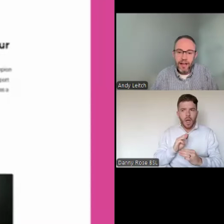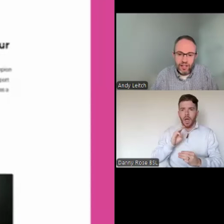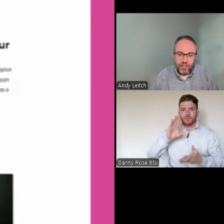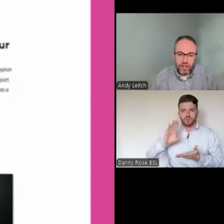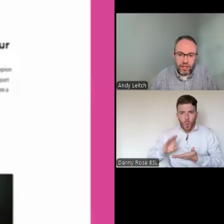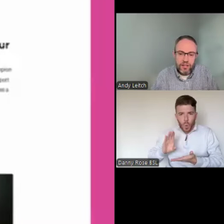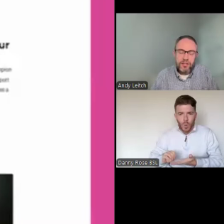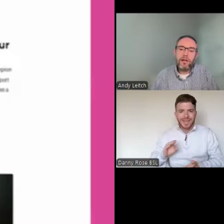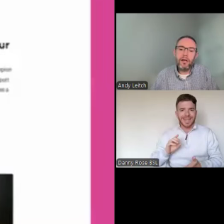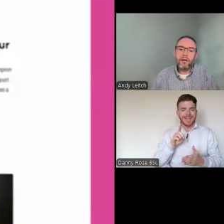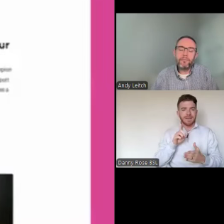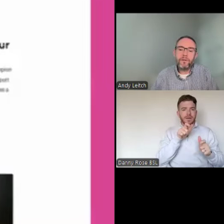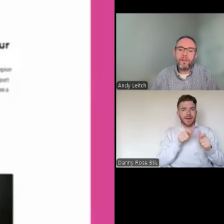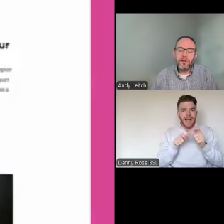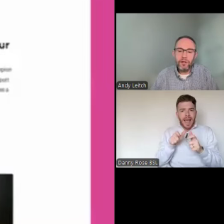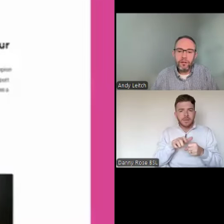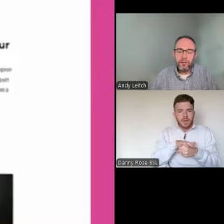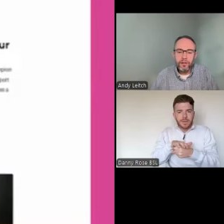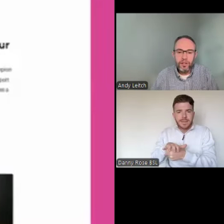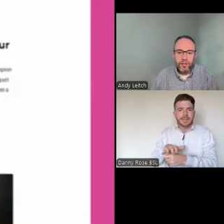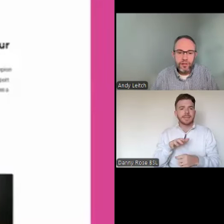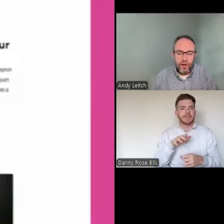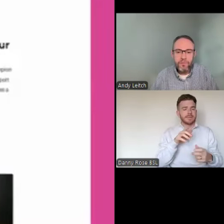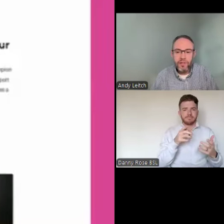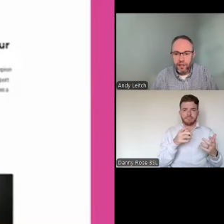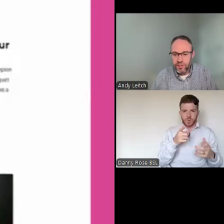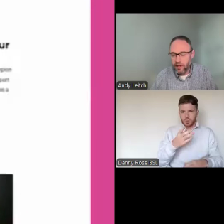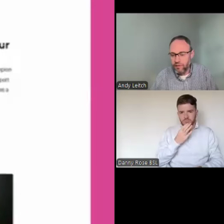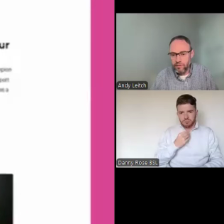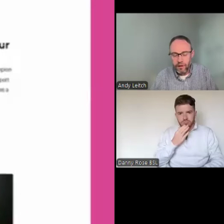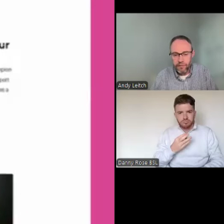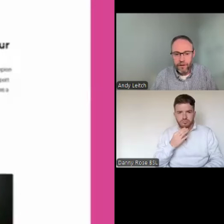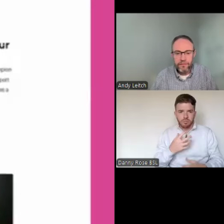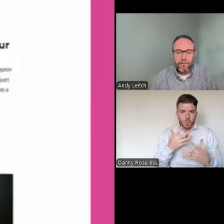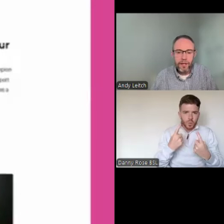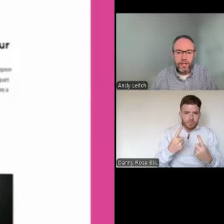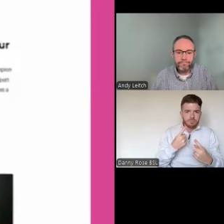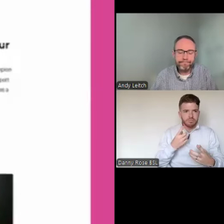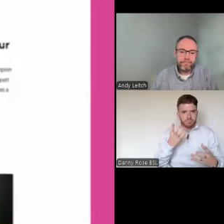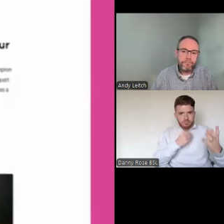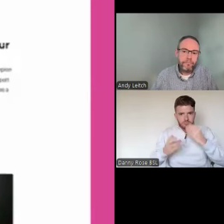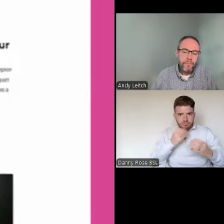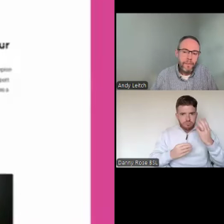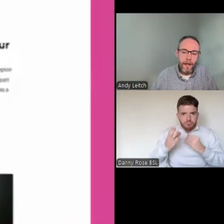case studies that you can use to upskill yourselves and find information.